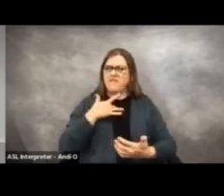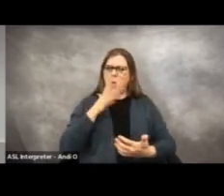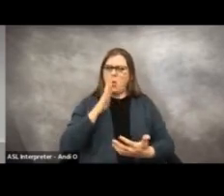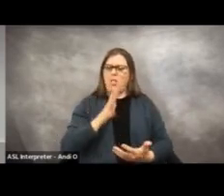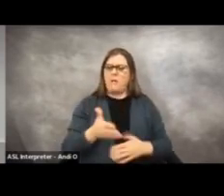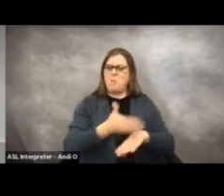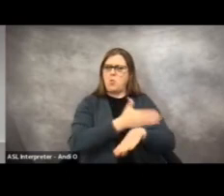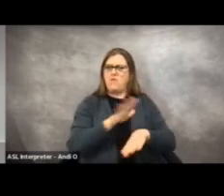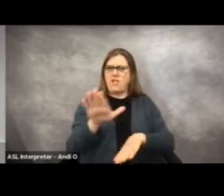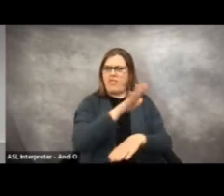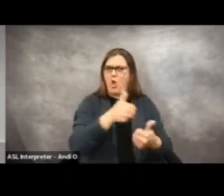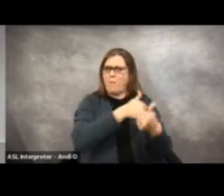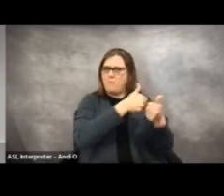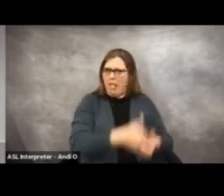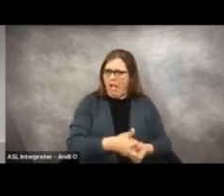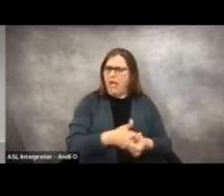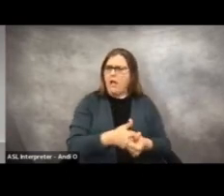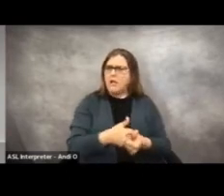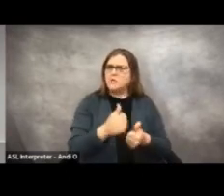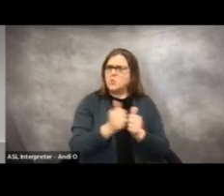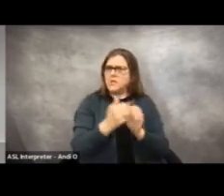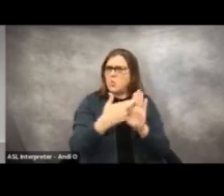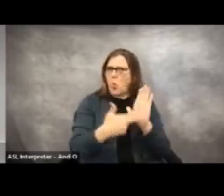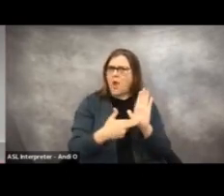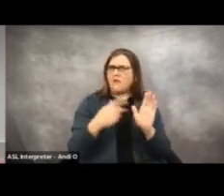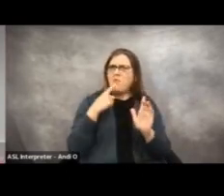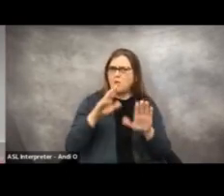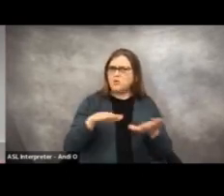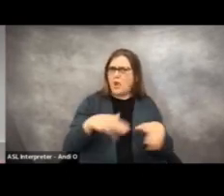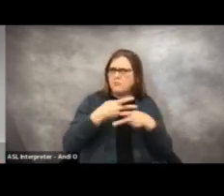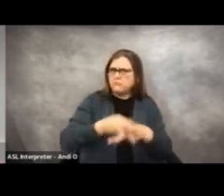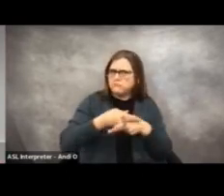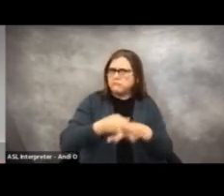with the child welfare systems requirements. It begs the